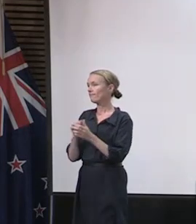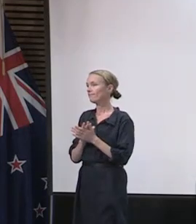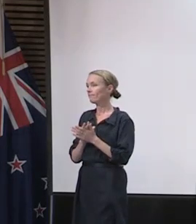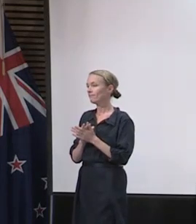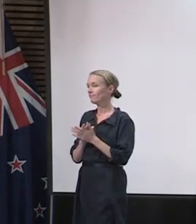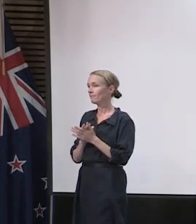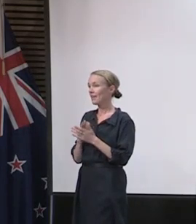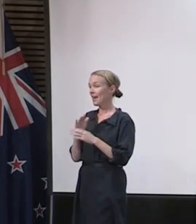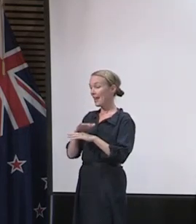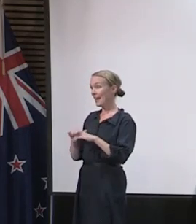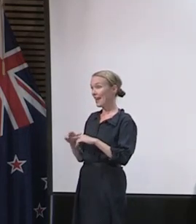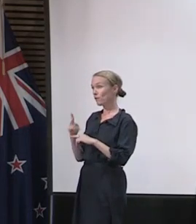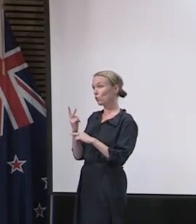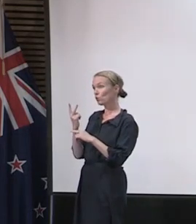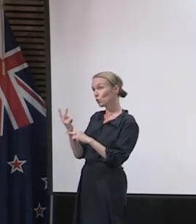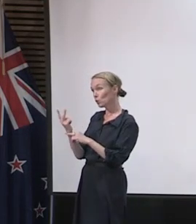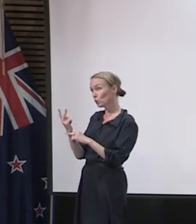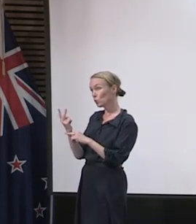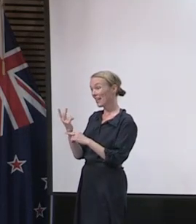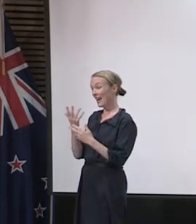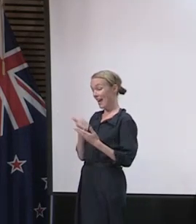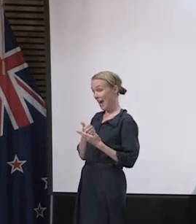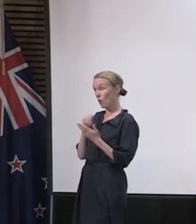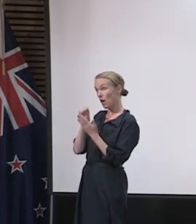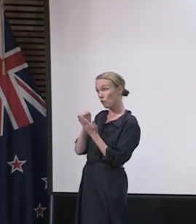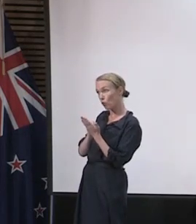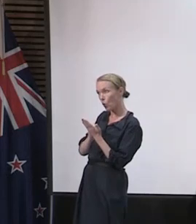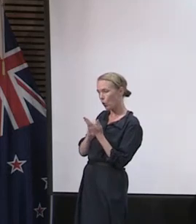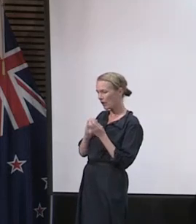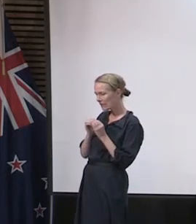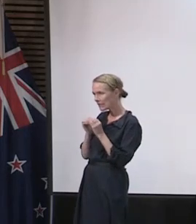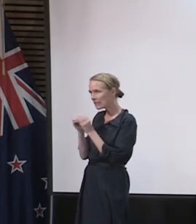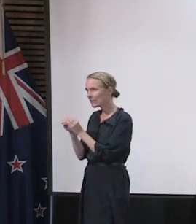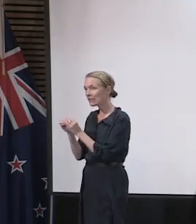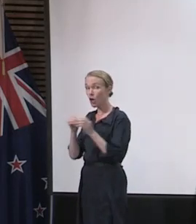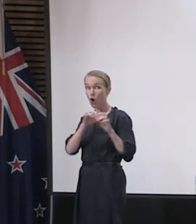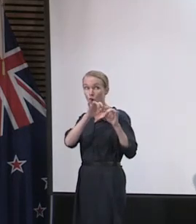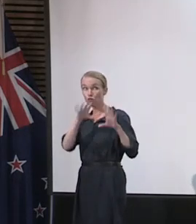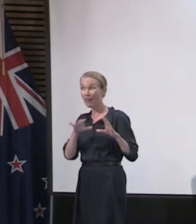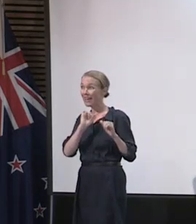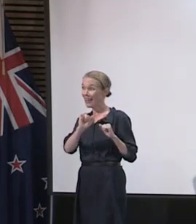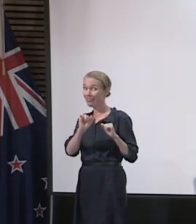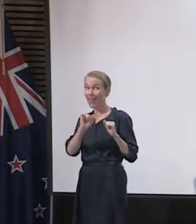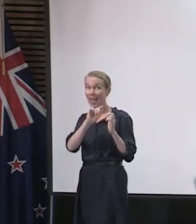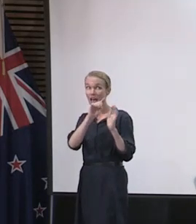a number of dif differences -- differences between the steps we are taking as we move into alert level 2. They are